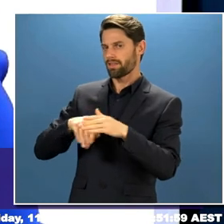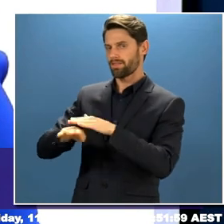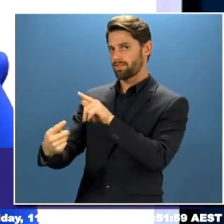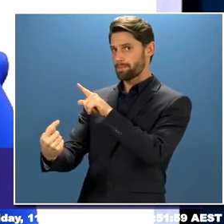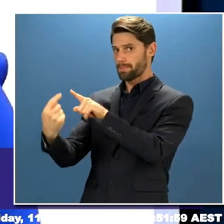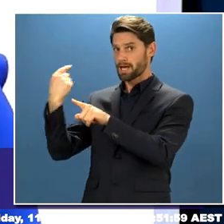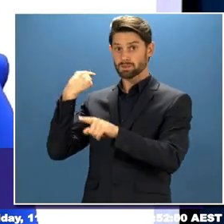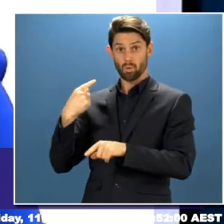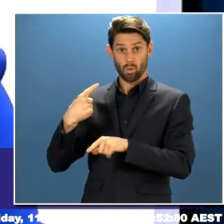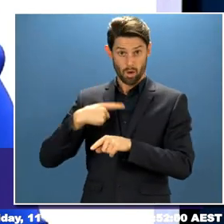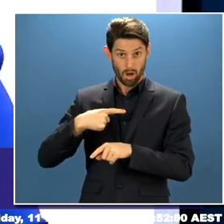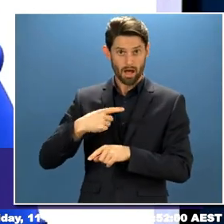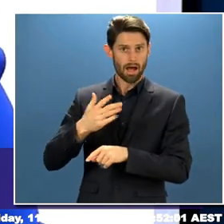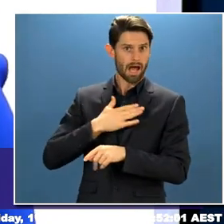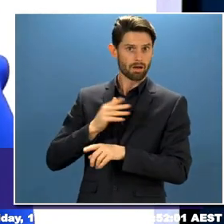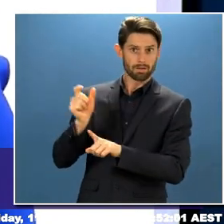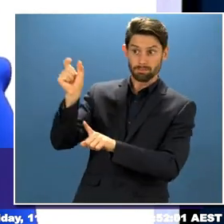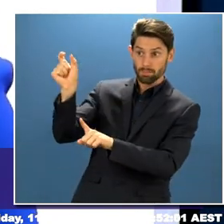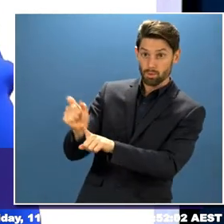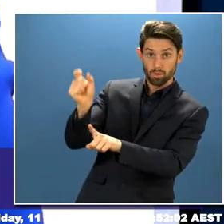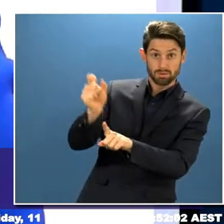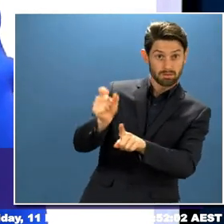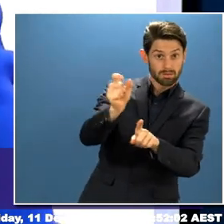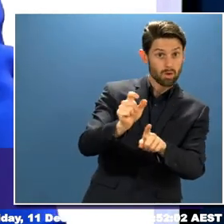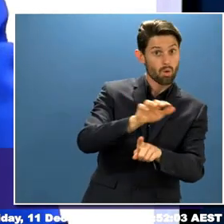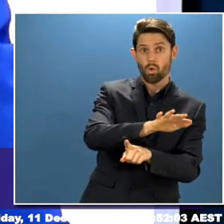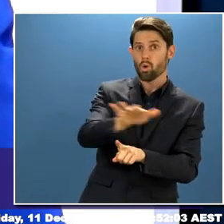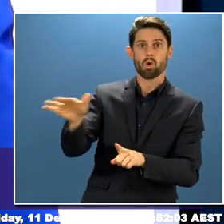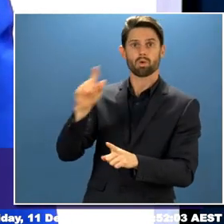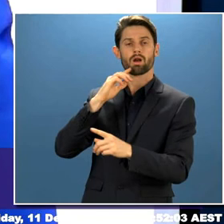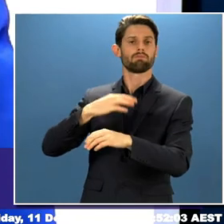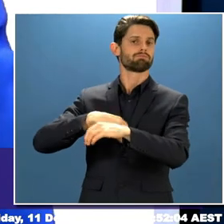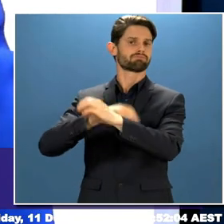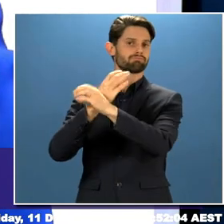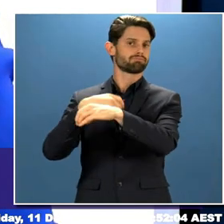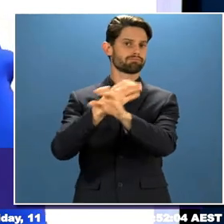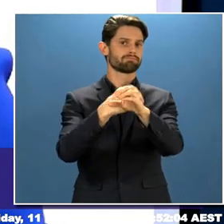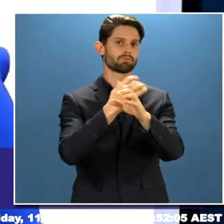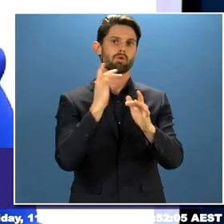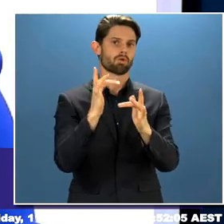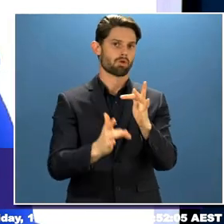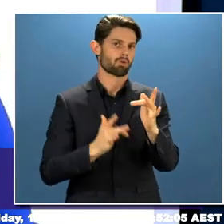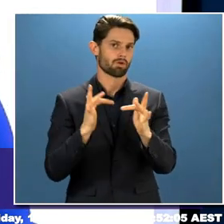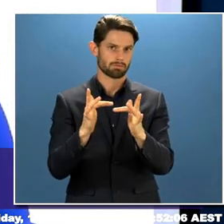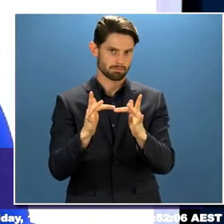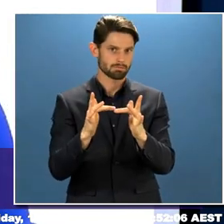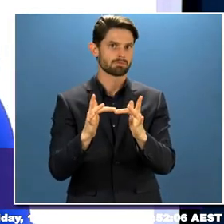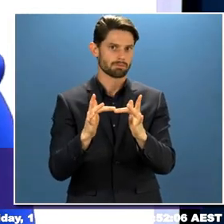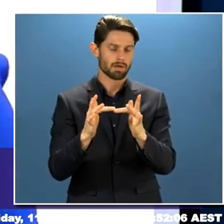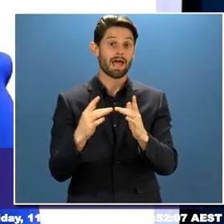because the witnesses will all be appearing by the audiovisual links and that there will be a series of panels.